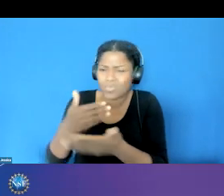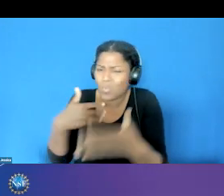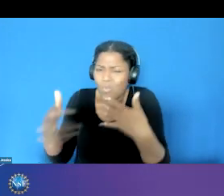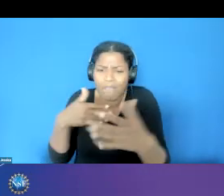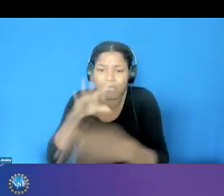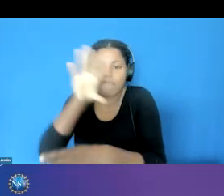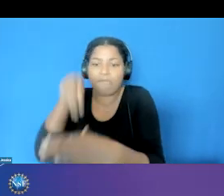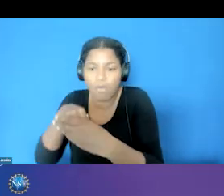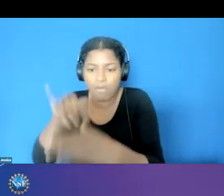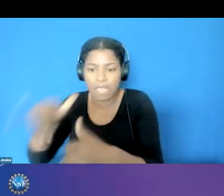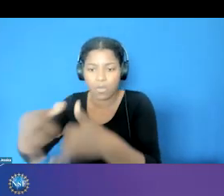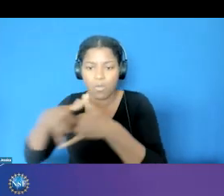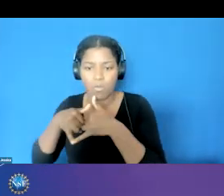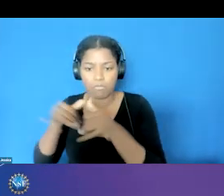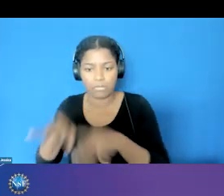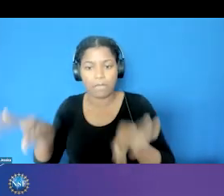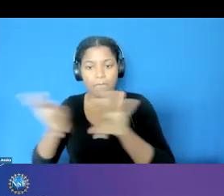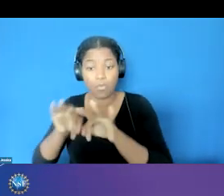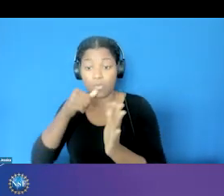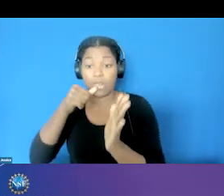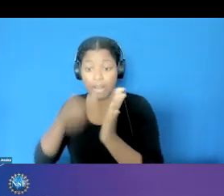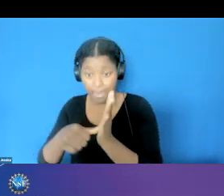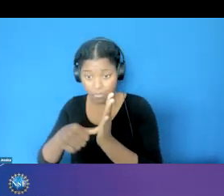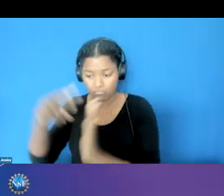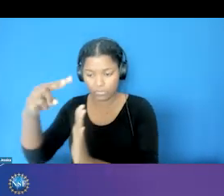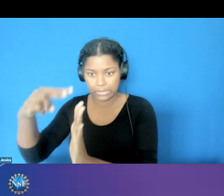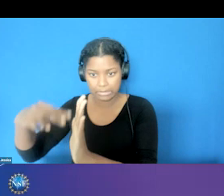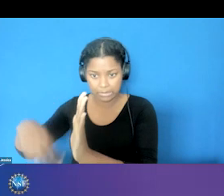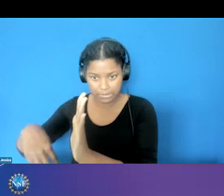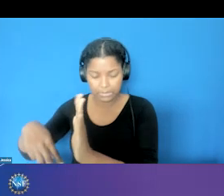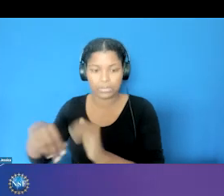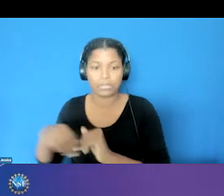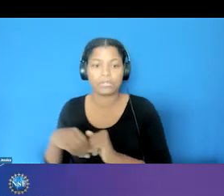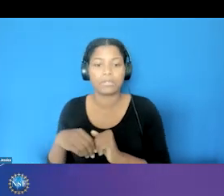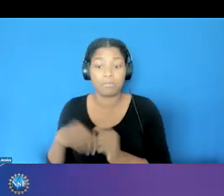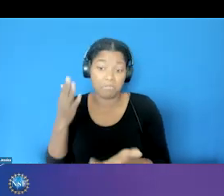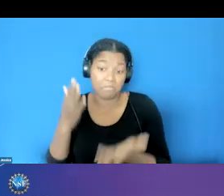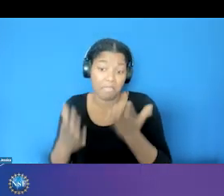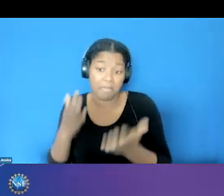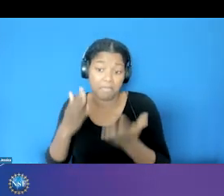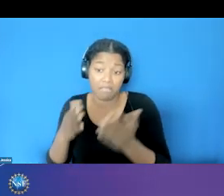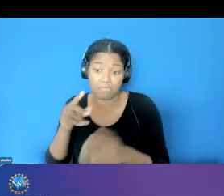in this award, and go over the award letter. Revisit the solicitation because it may have been a while